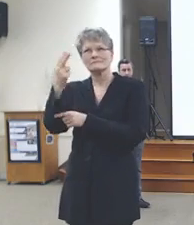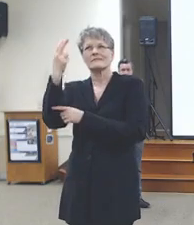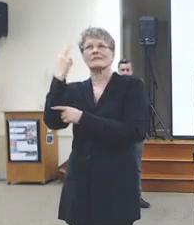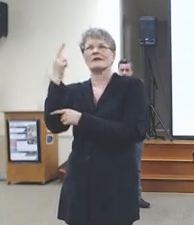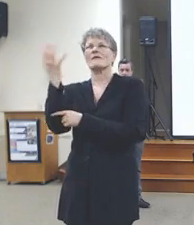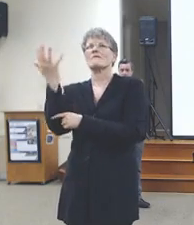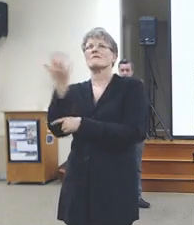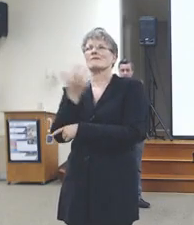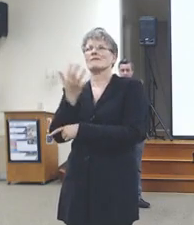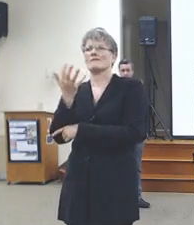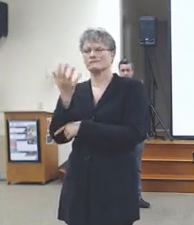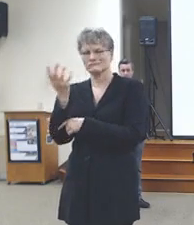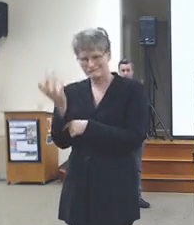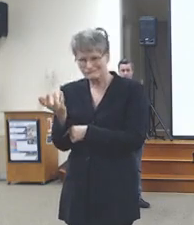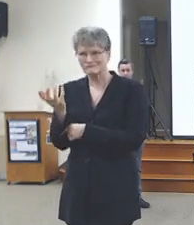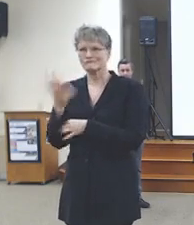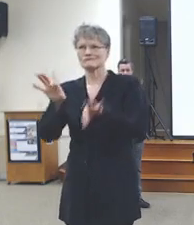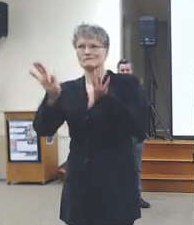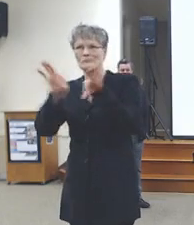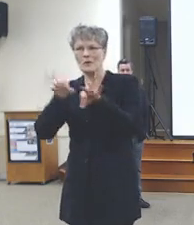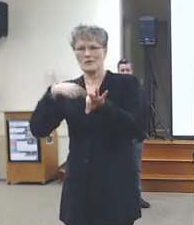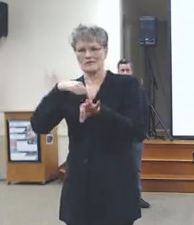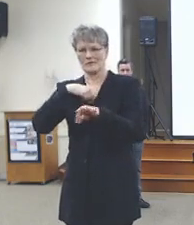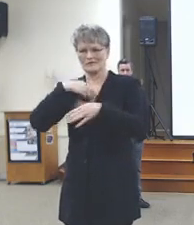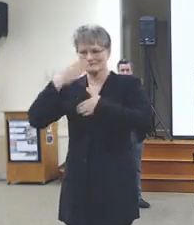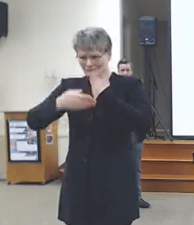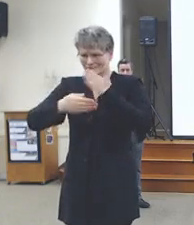it is that you go through all those steps and that you have plans in place